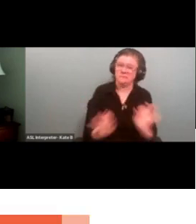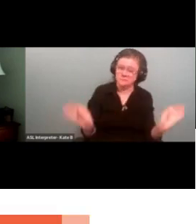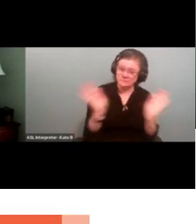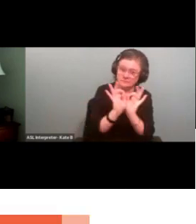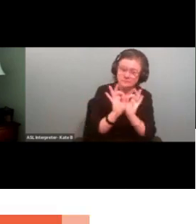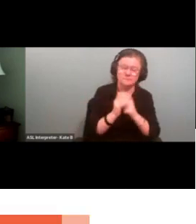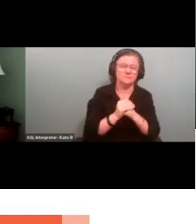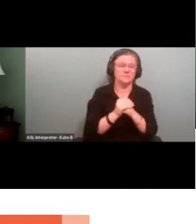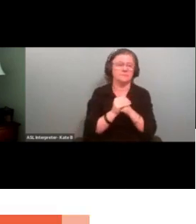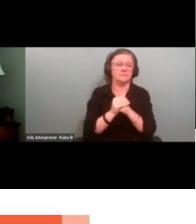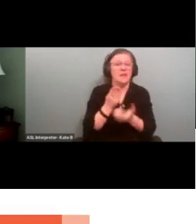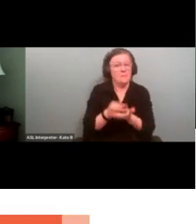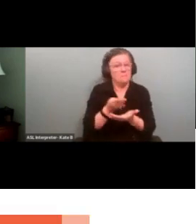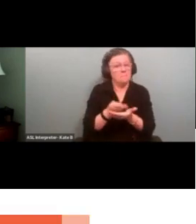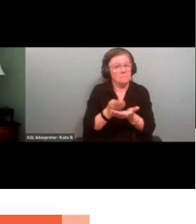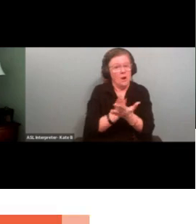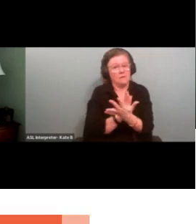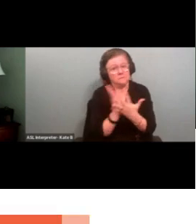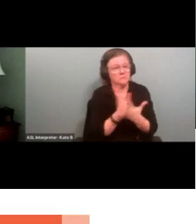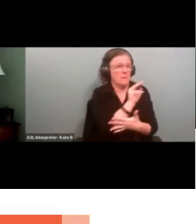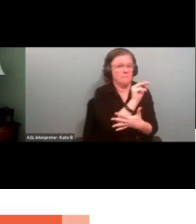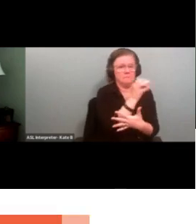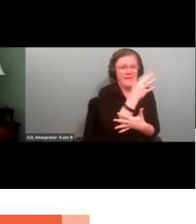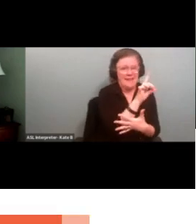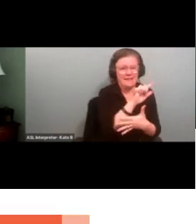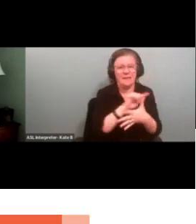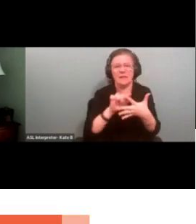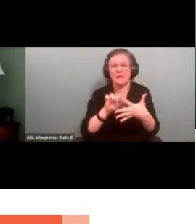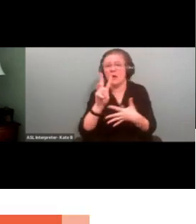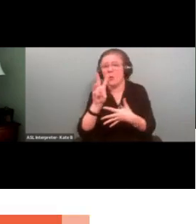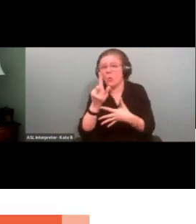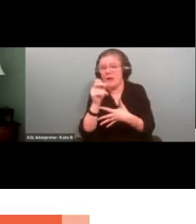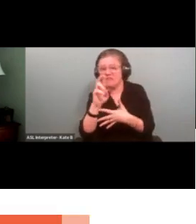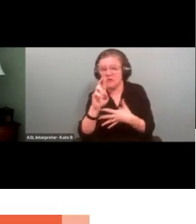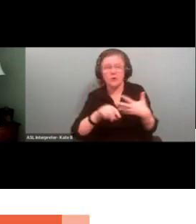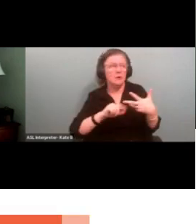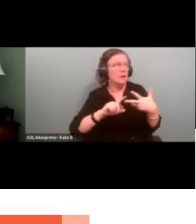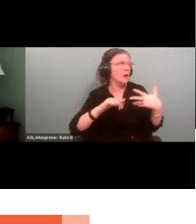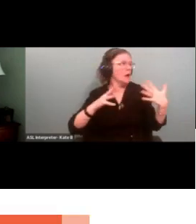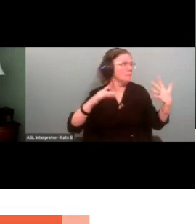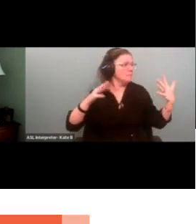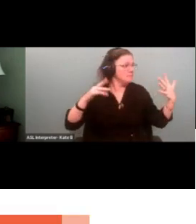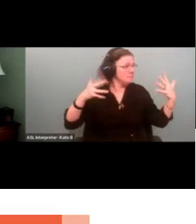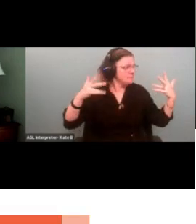Those financing structures be at Medicaid, be it waivers, be it you know, sometimes still grant